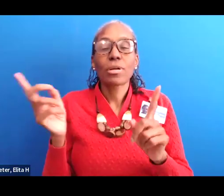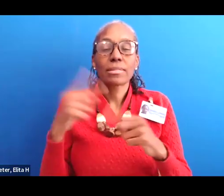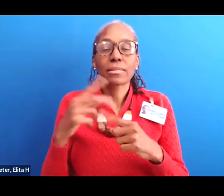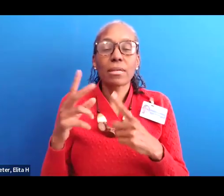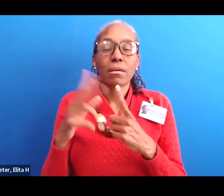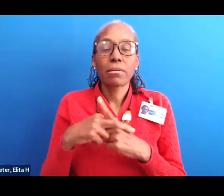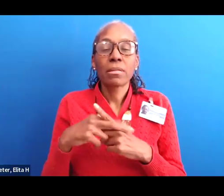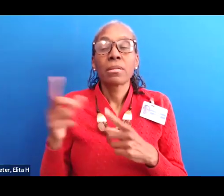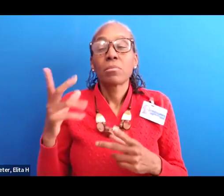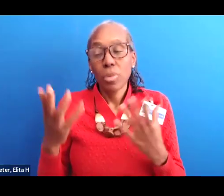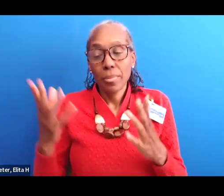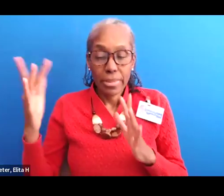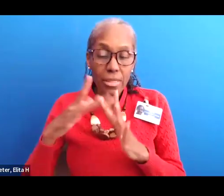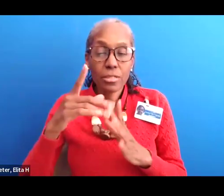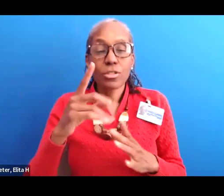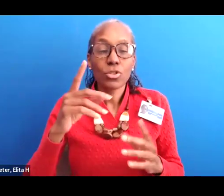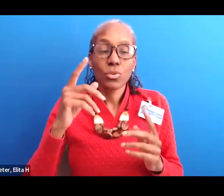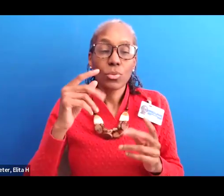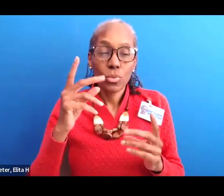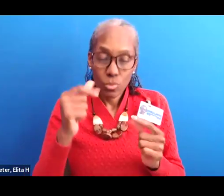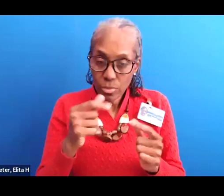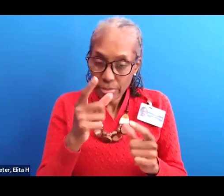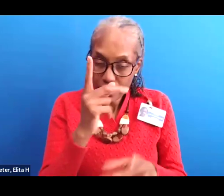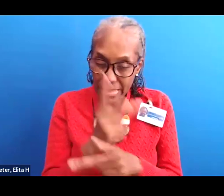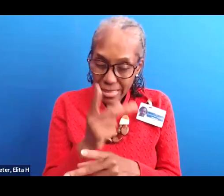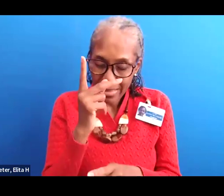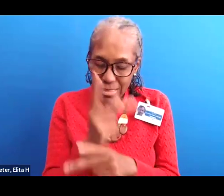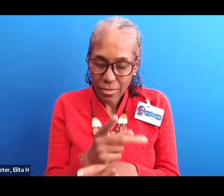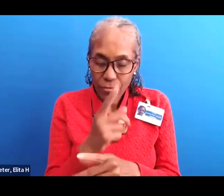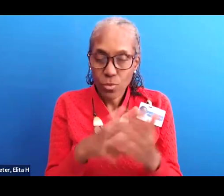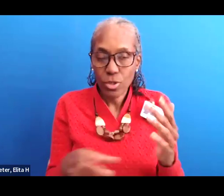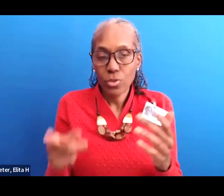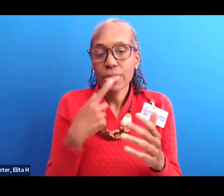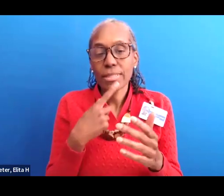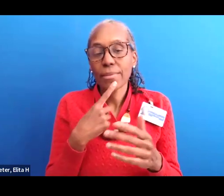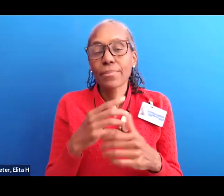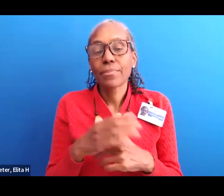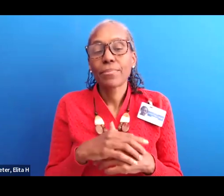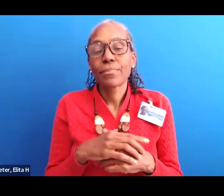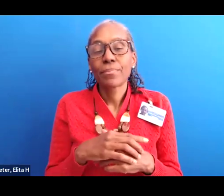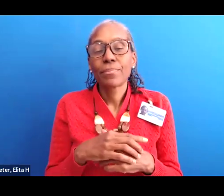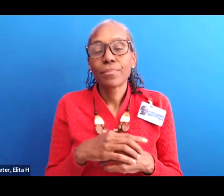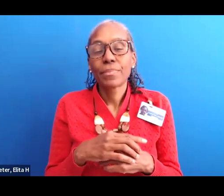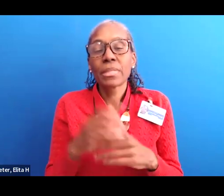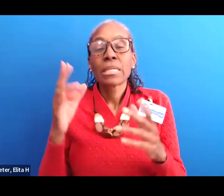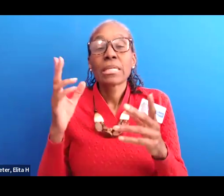They'll probably contact you. Be very careful what you say because sometimes people who